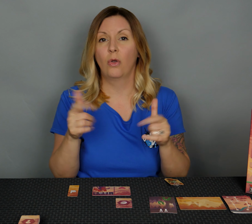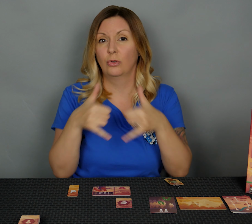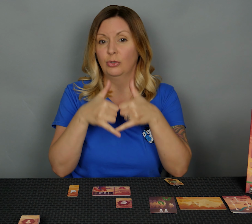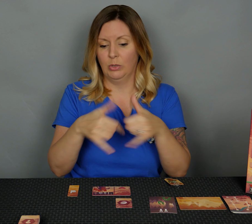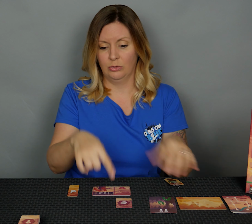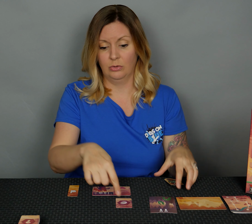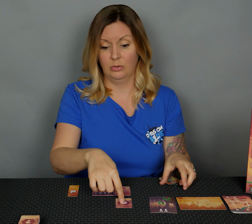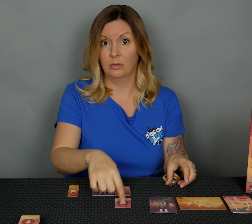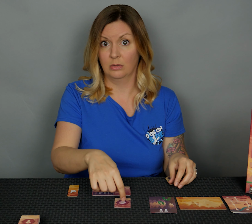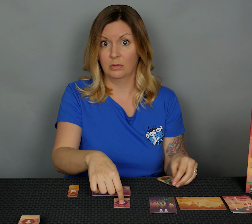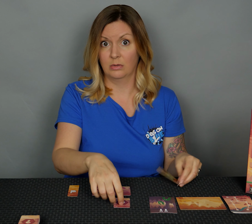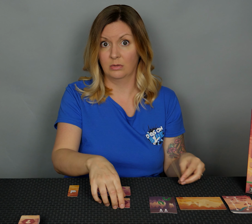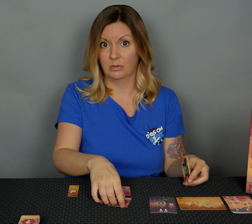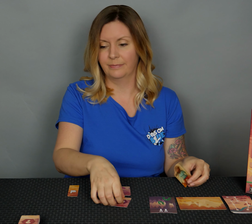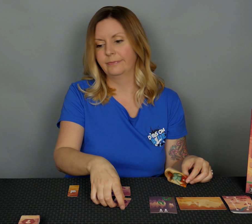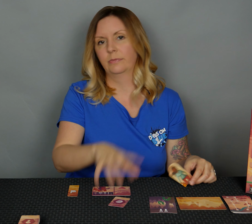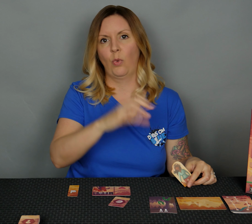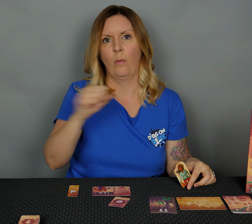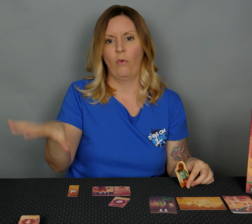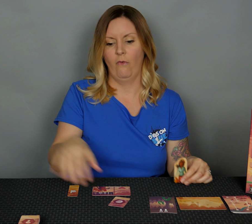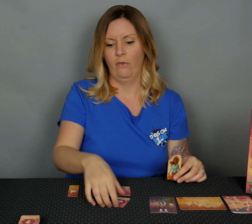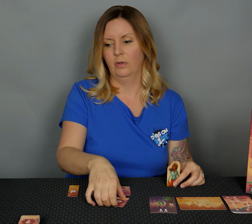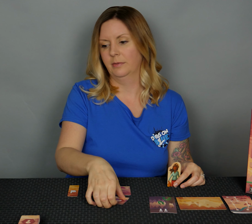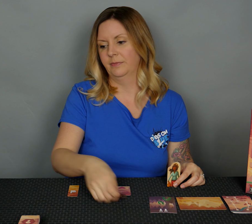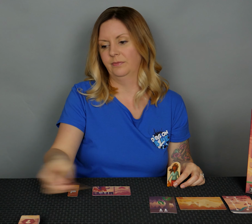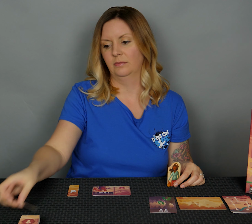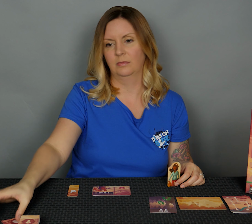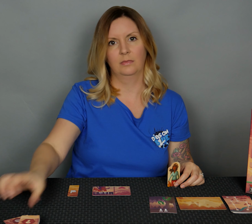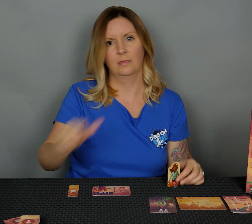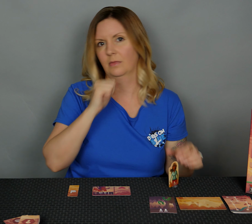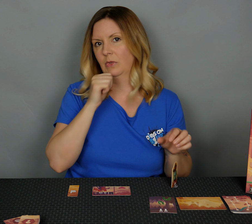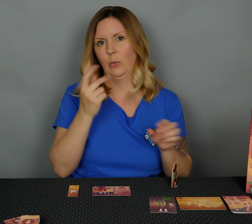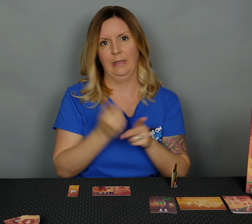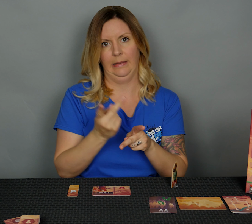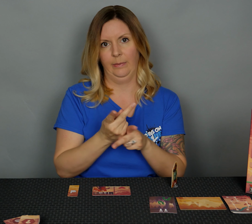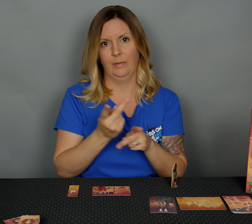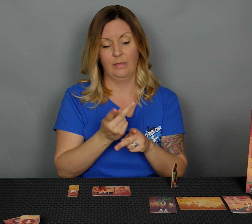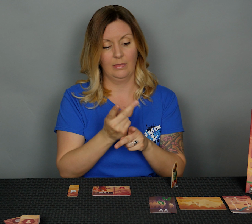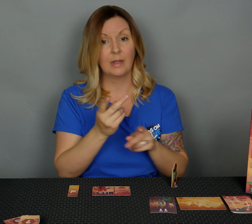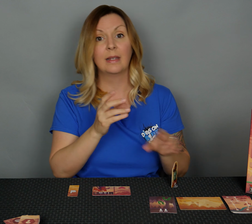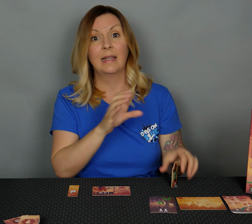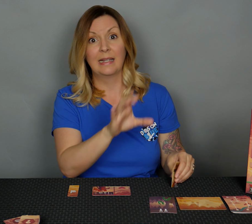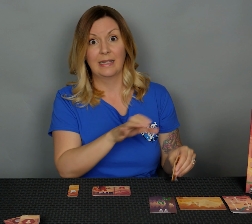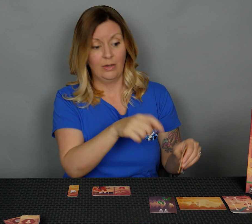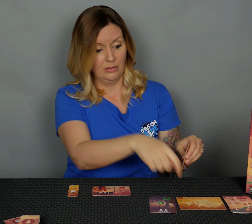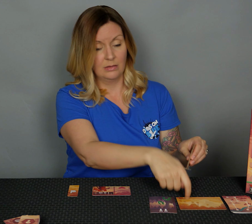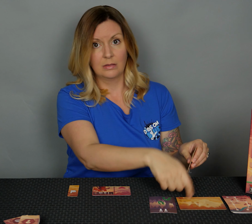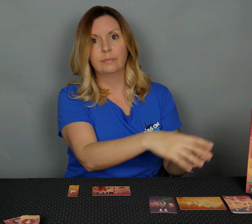In this case, you lose all of the treasure you collected, discarding it to a shared discard pile.